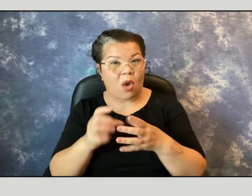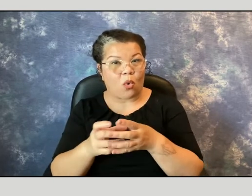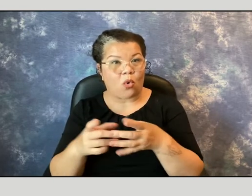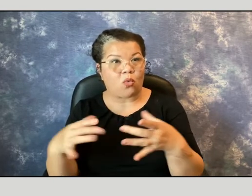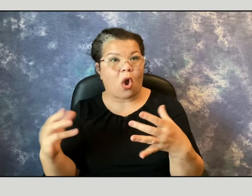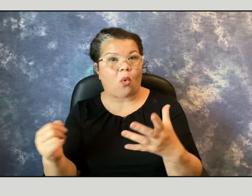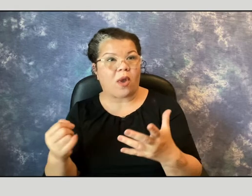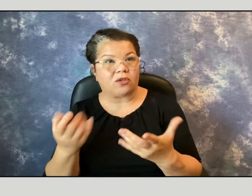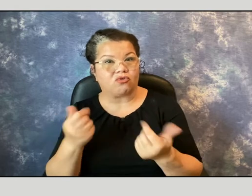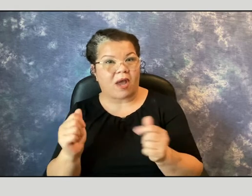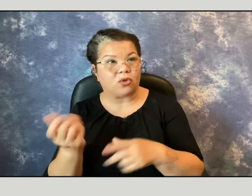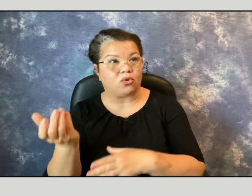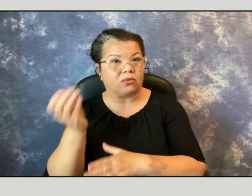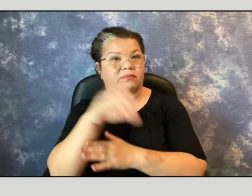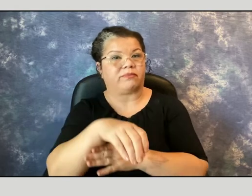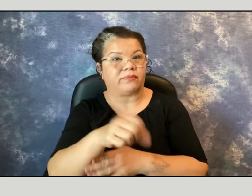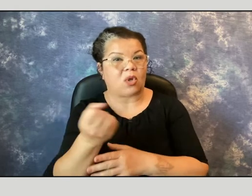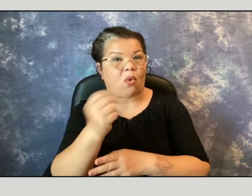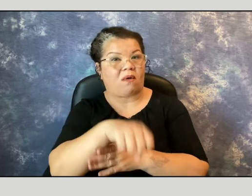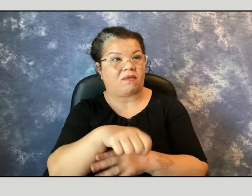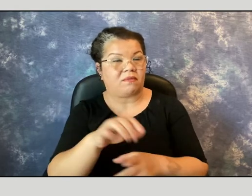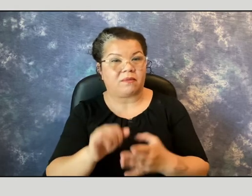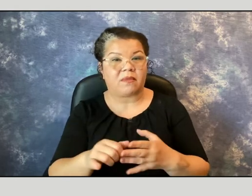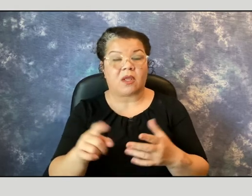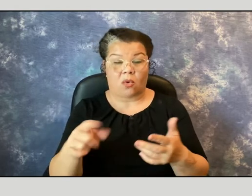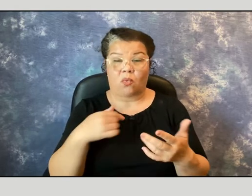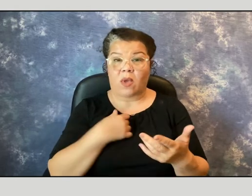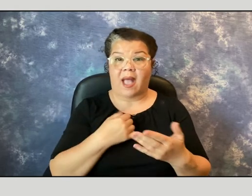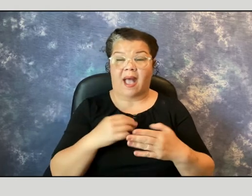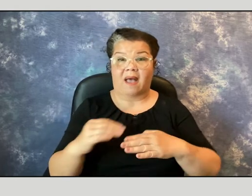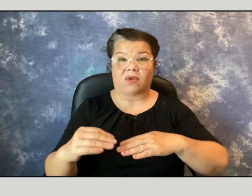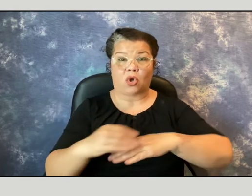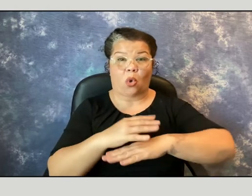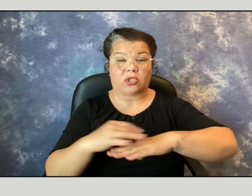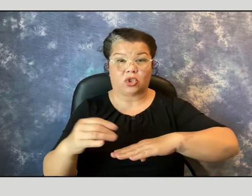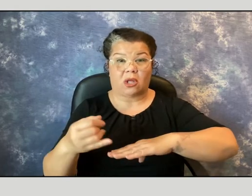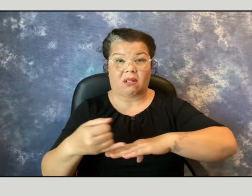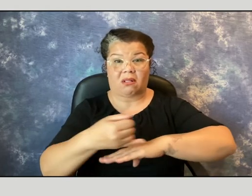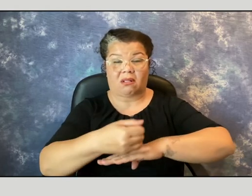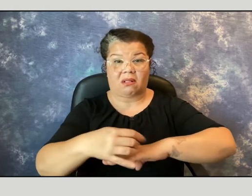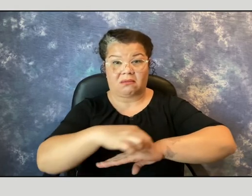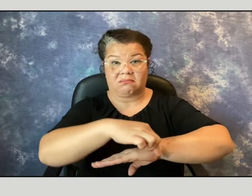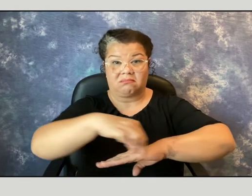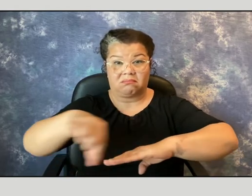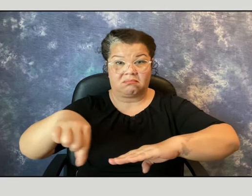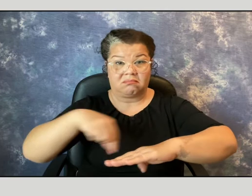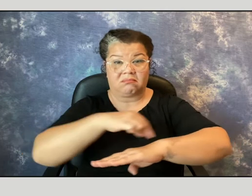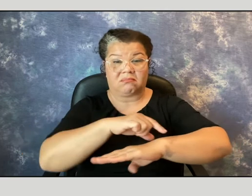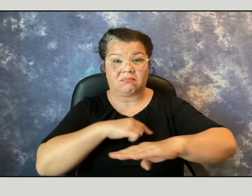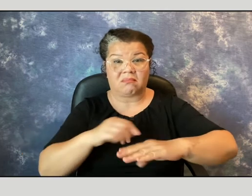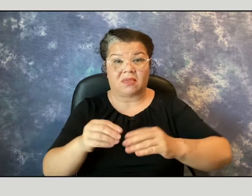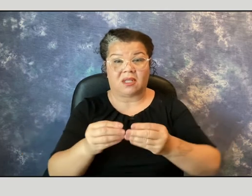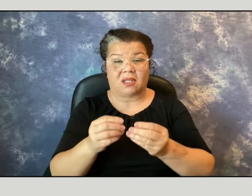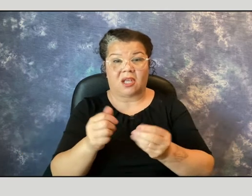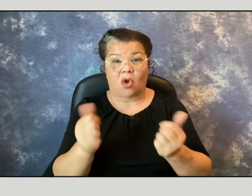There's coastal erosion as well, which is a climate issue, an environmental issue, which I know has to do with the hurricane.